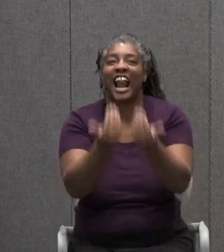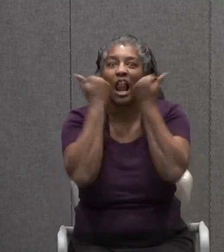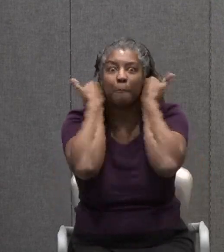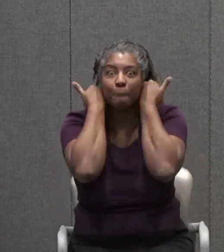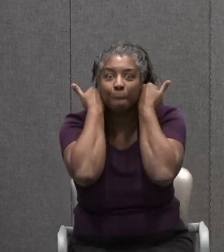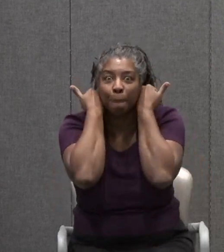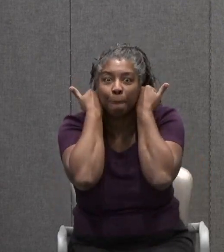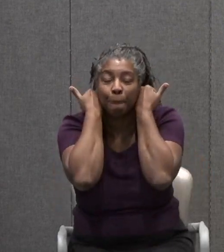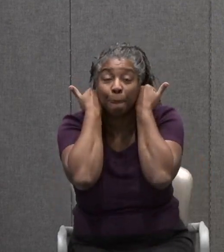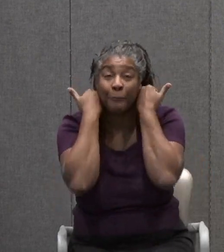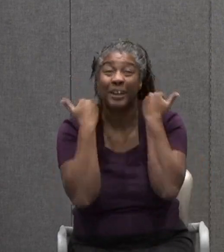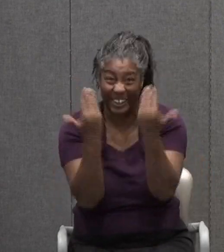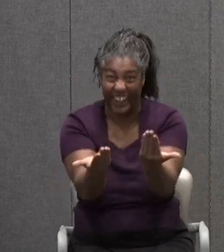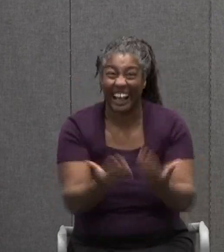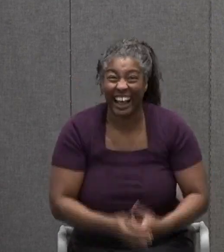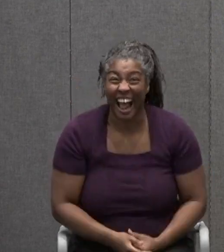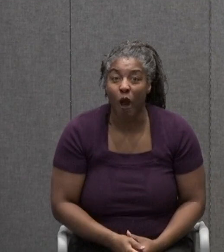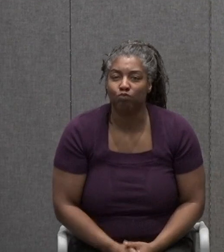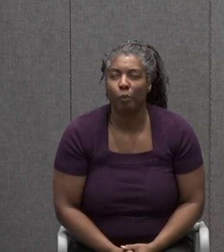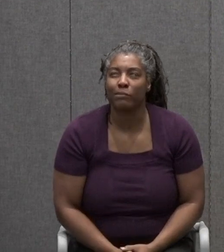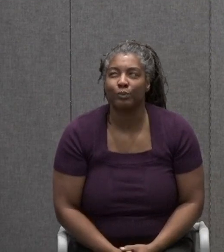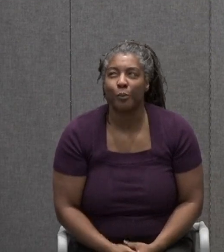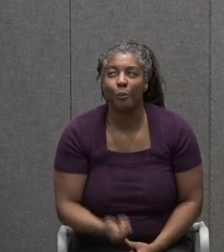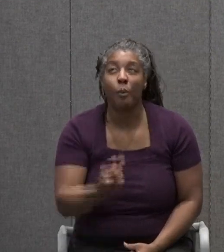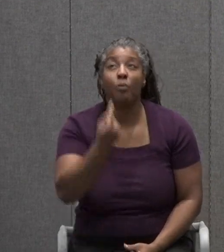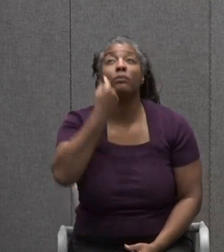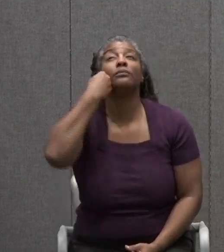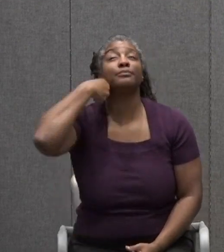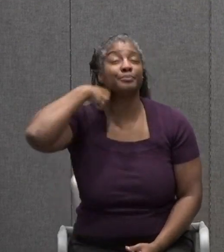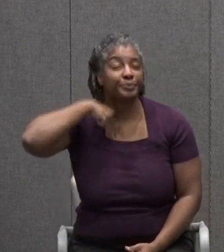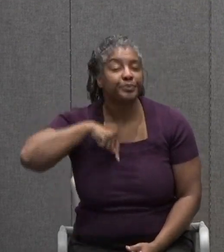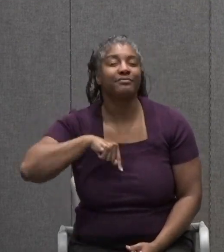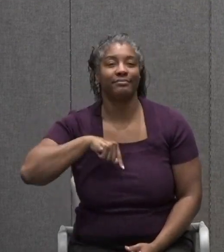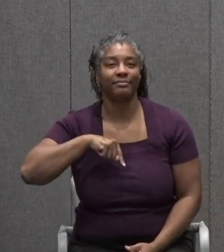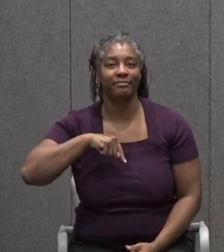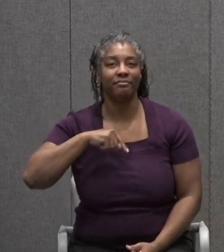Can you describe what it tastes like. Let me tell you what mine tastes like.